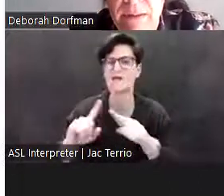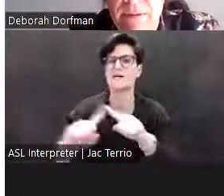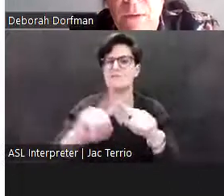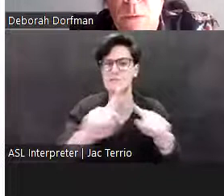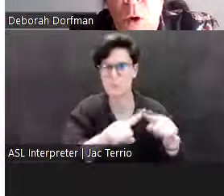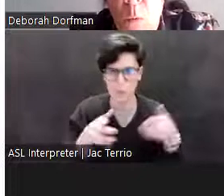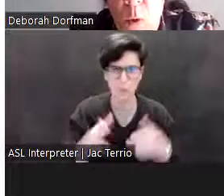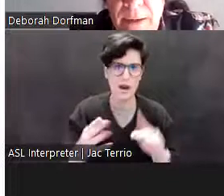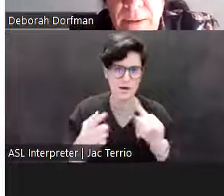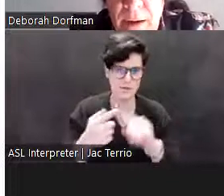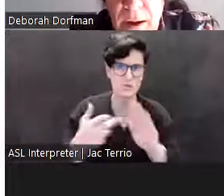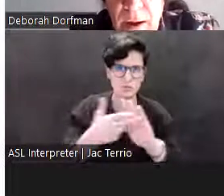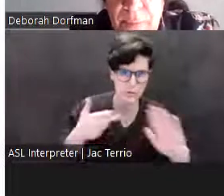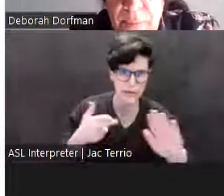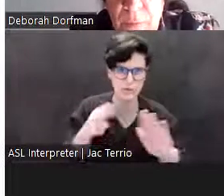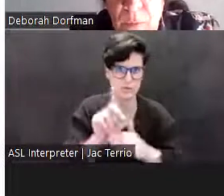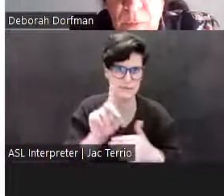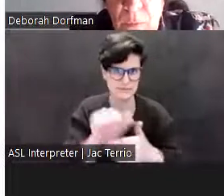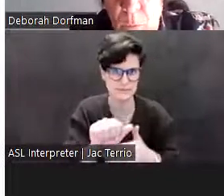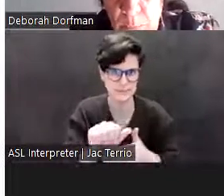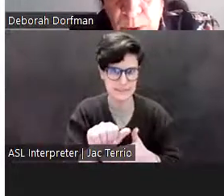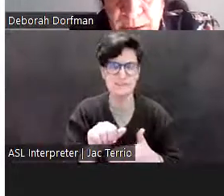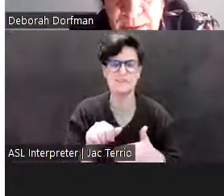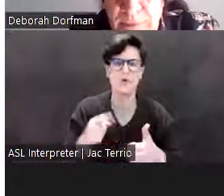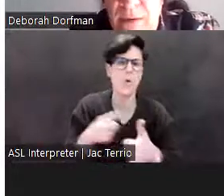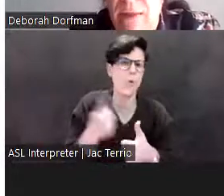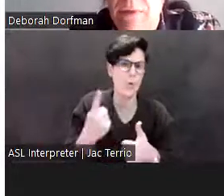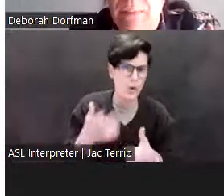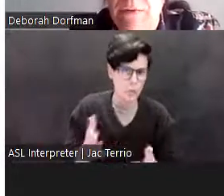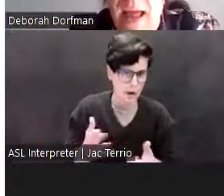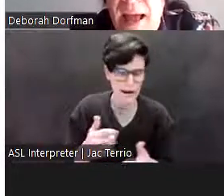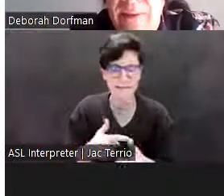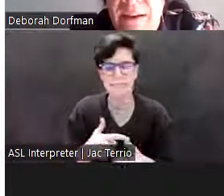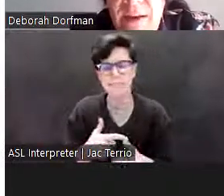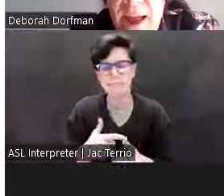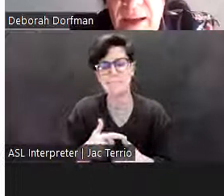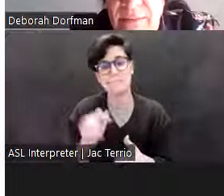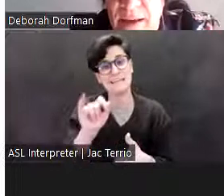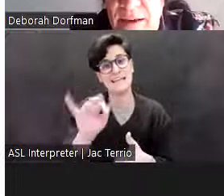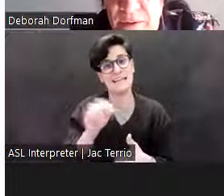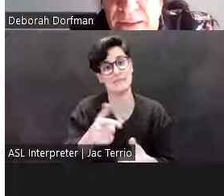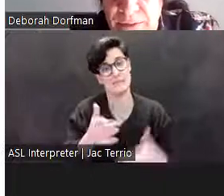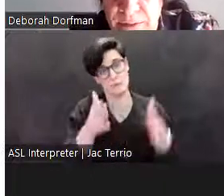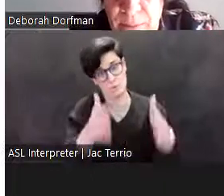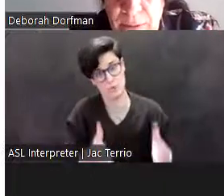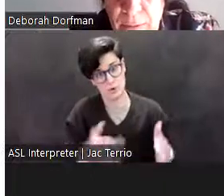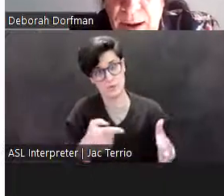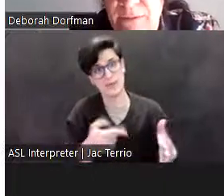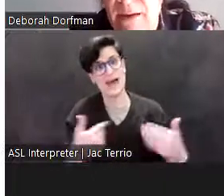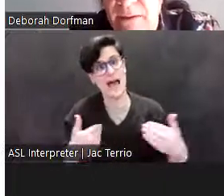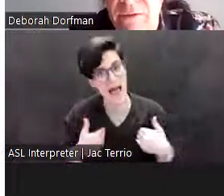15:13:46 So one one way is that the person has a has a current disability, or has a history